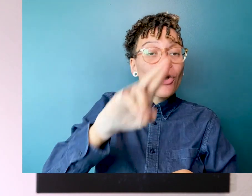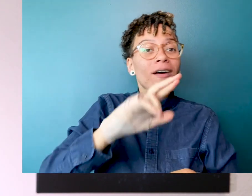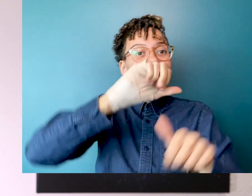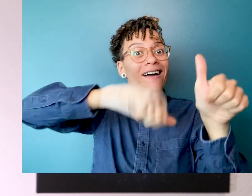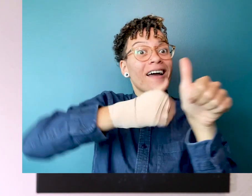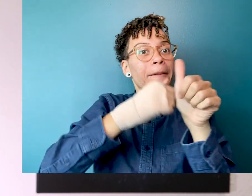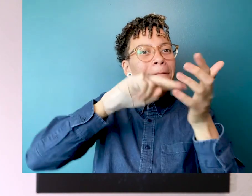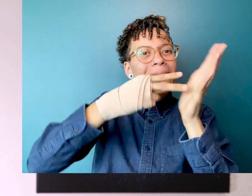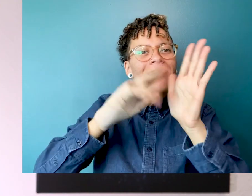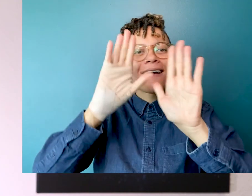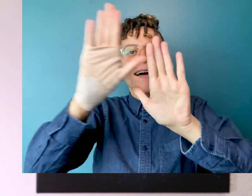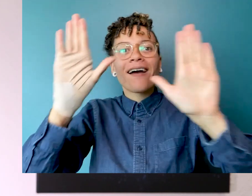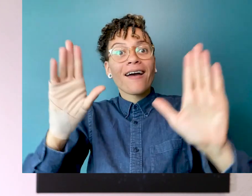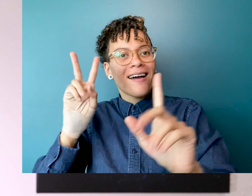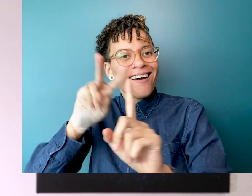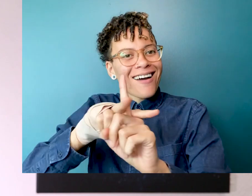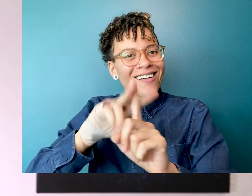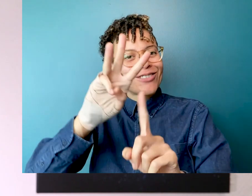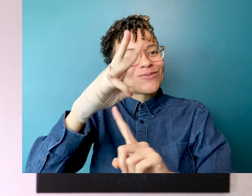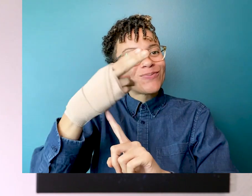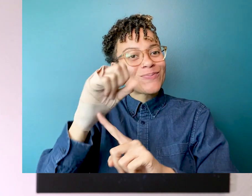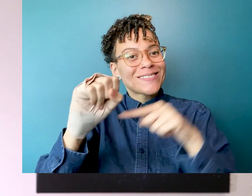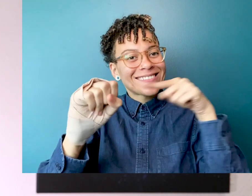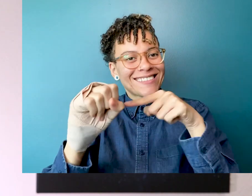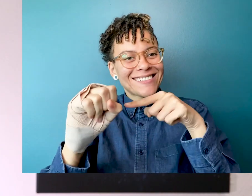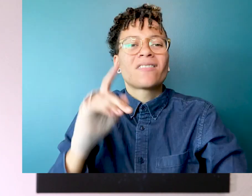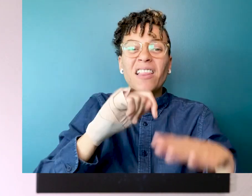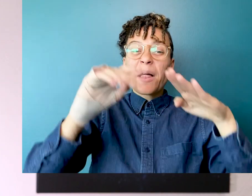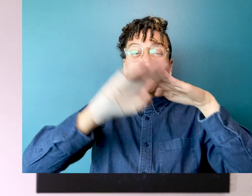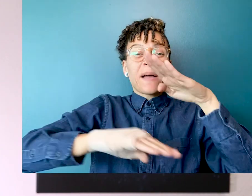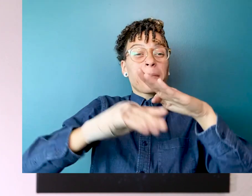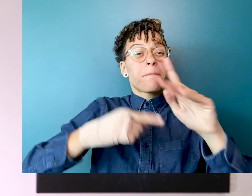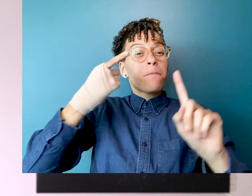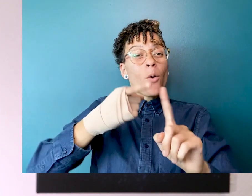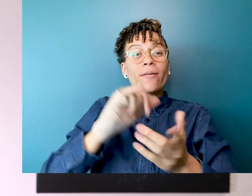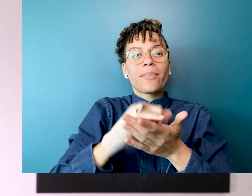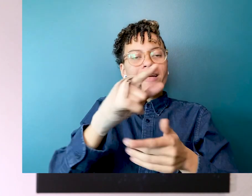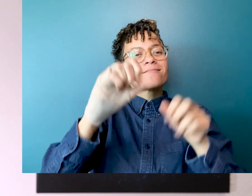to the fifth house, like the topic of children becoming more prominent in the person’s life.